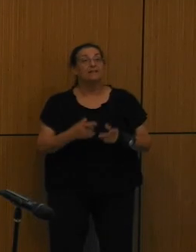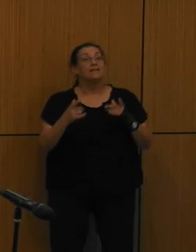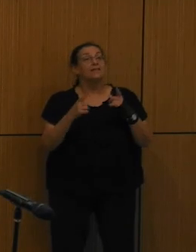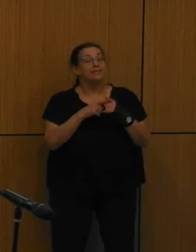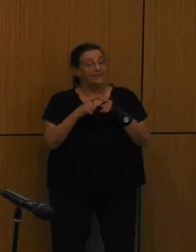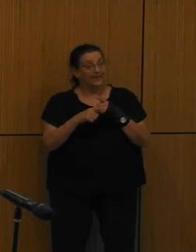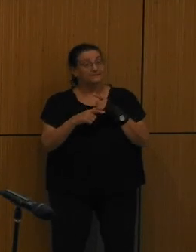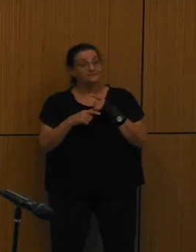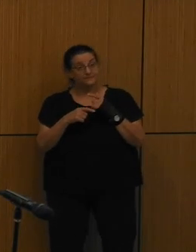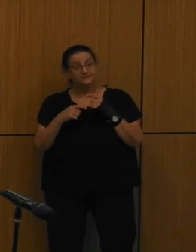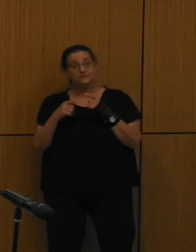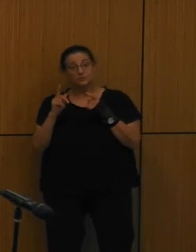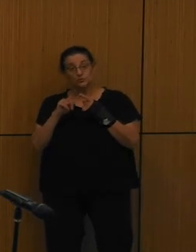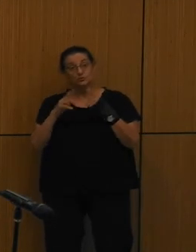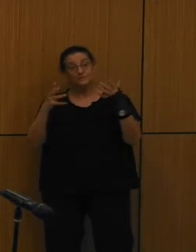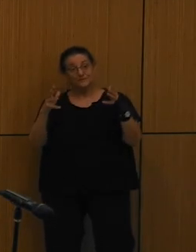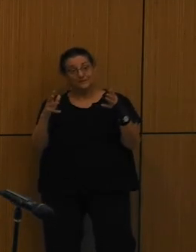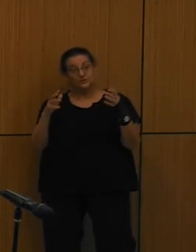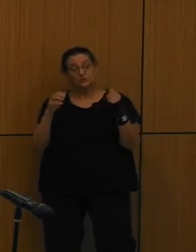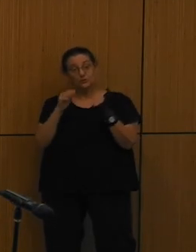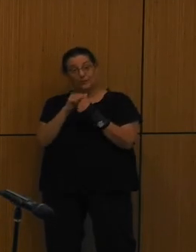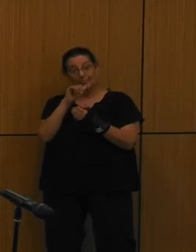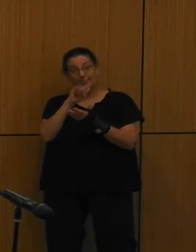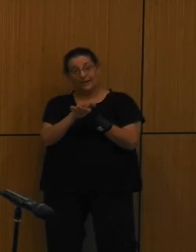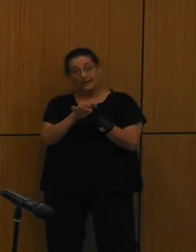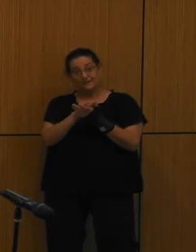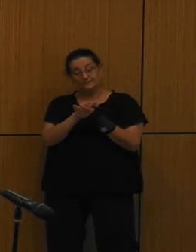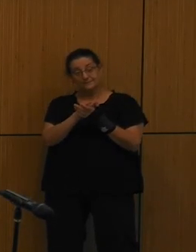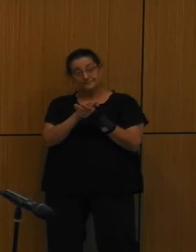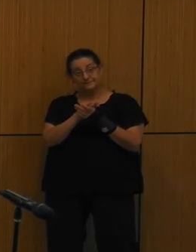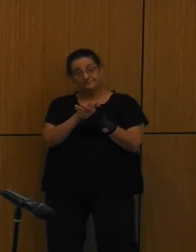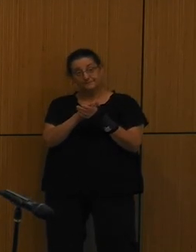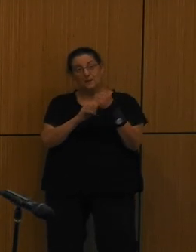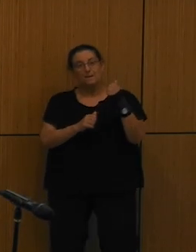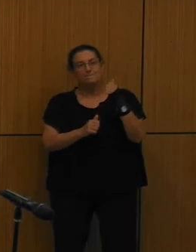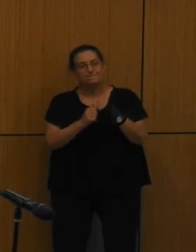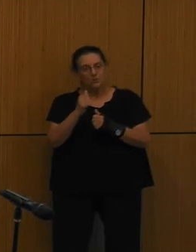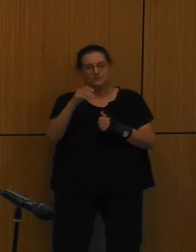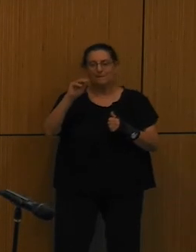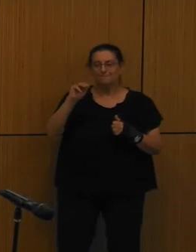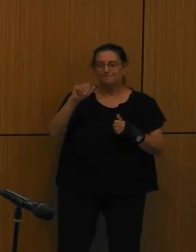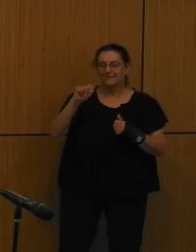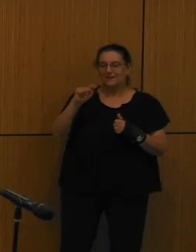just to kind of finish off with here, most meteorites are